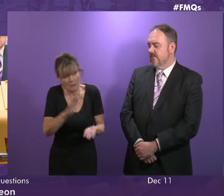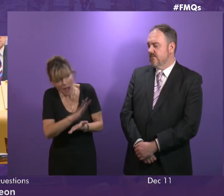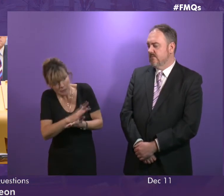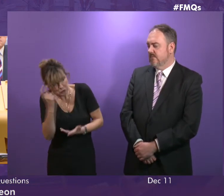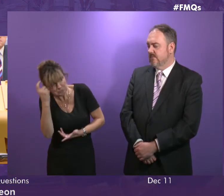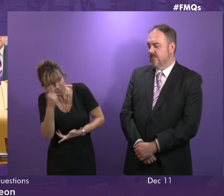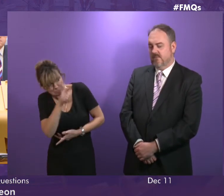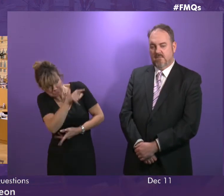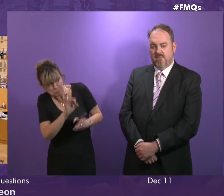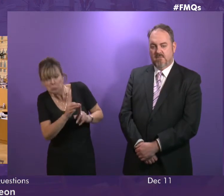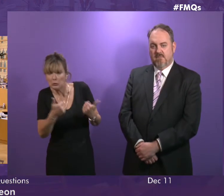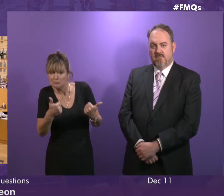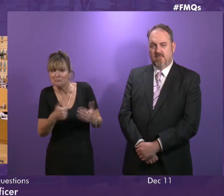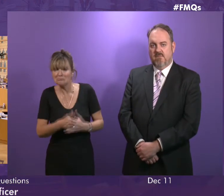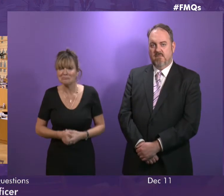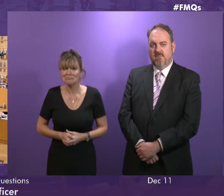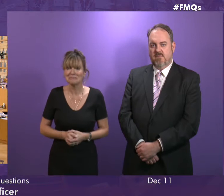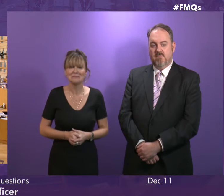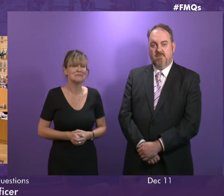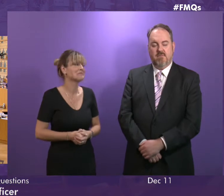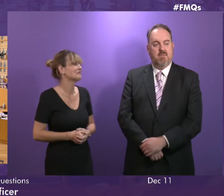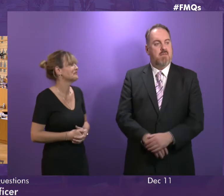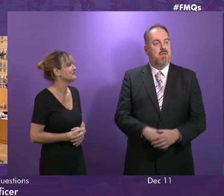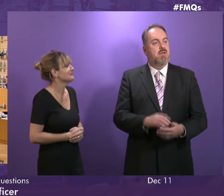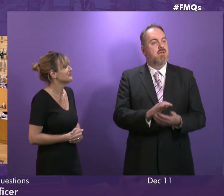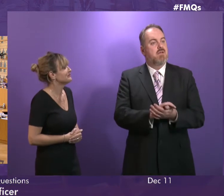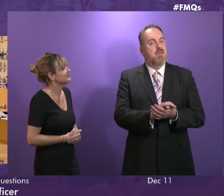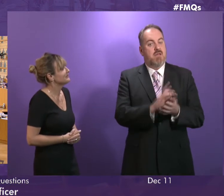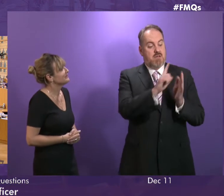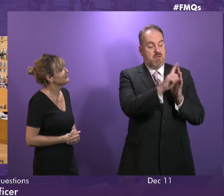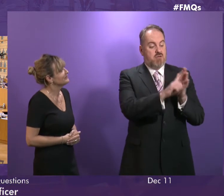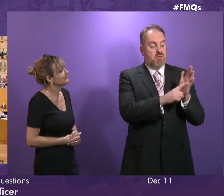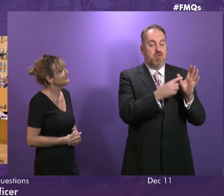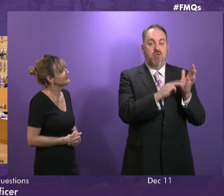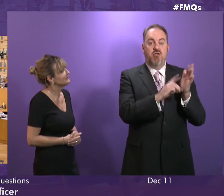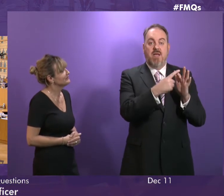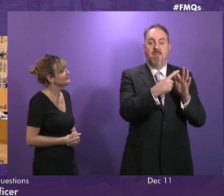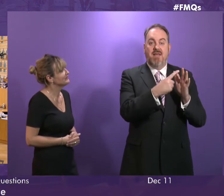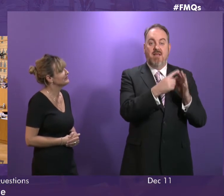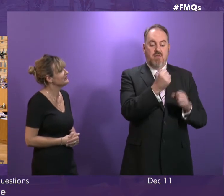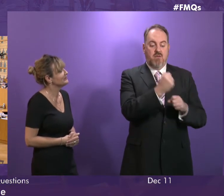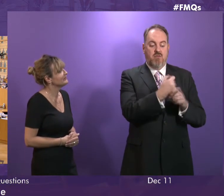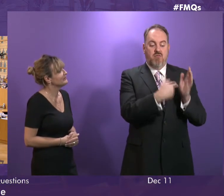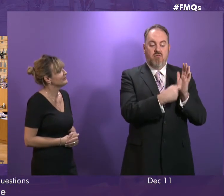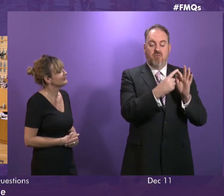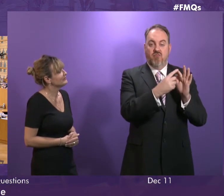that Mark Ruskell made.